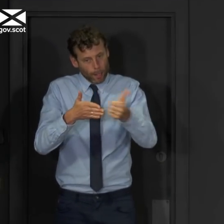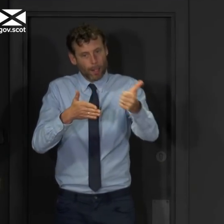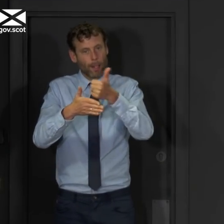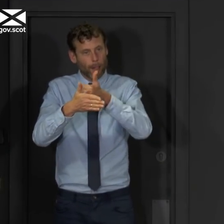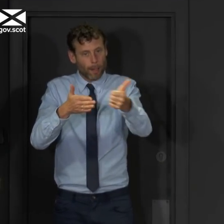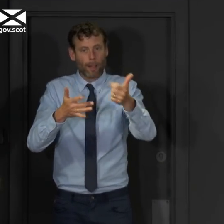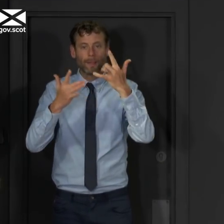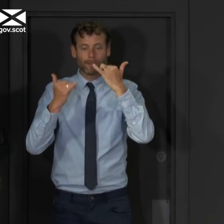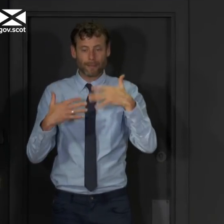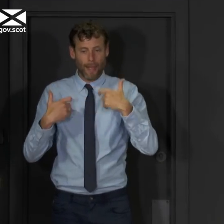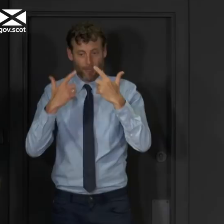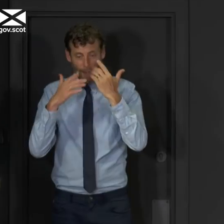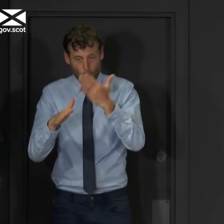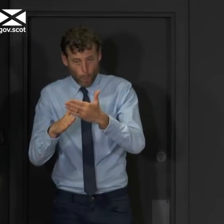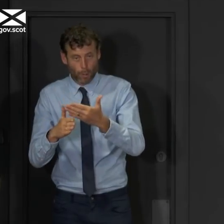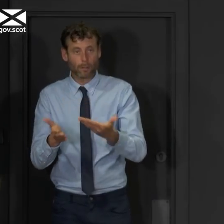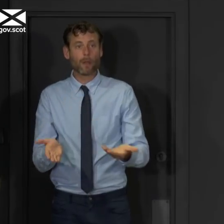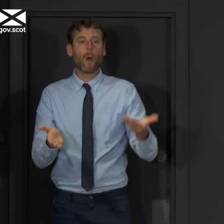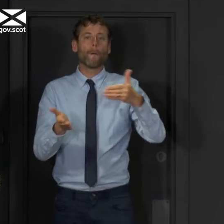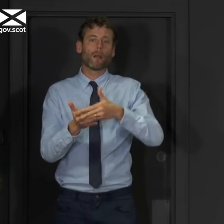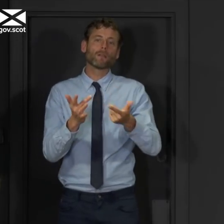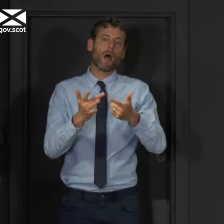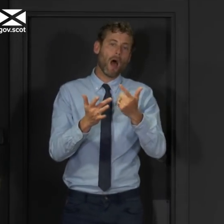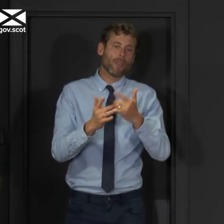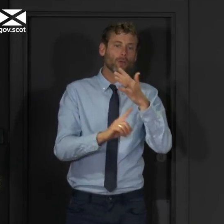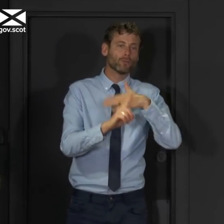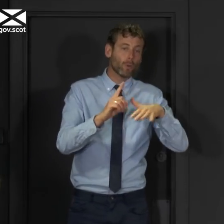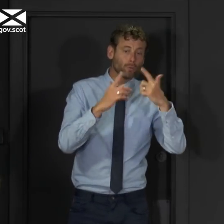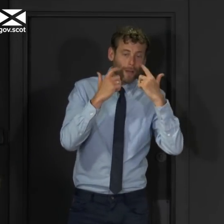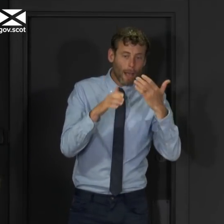as well, health care workers in addition to social care workers, and we'll take decisions